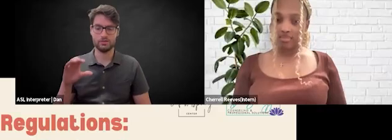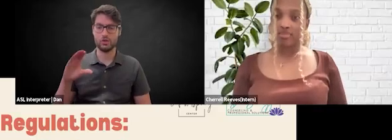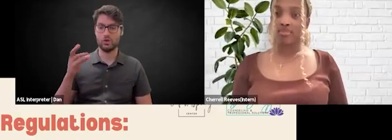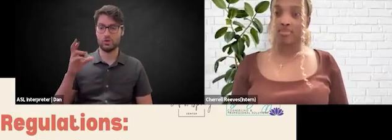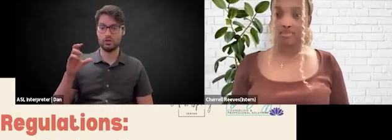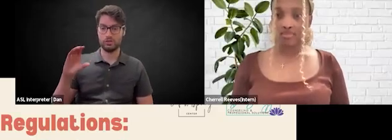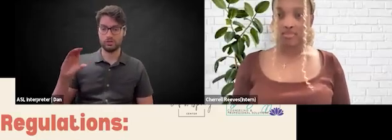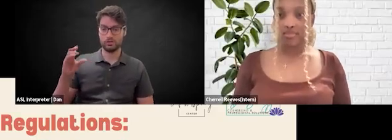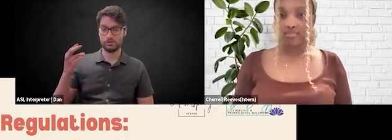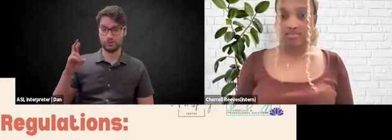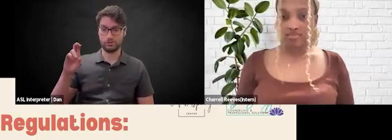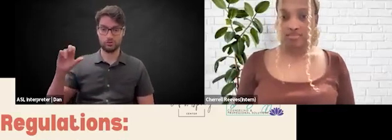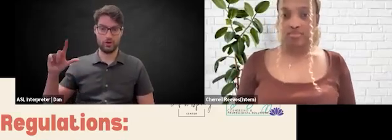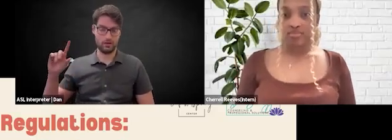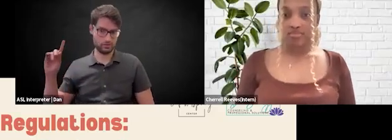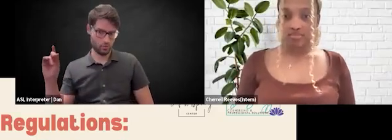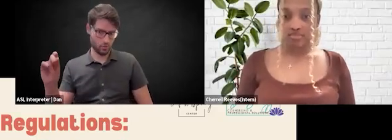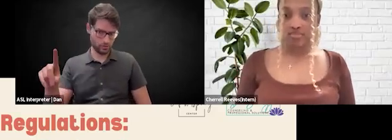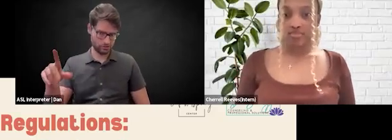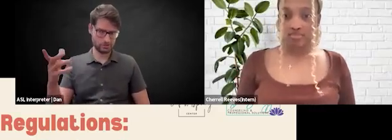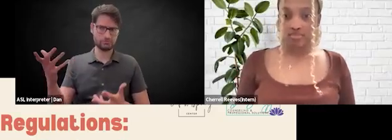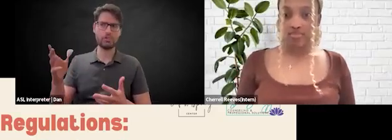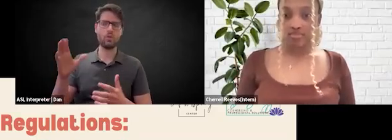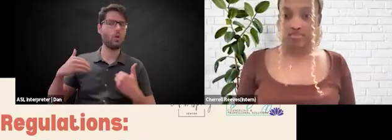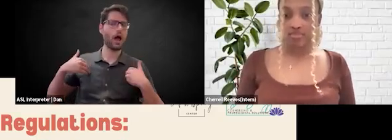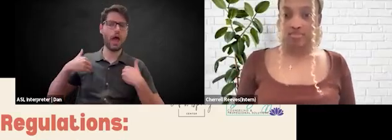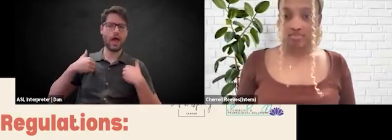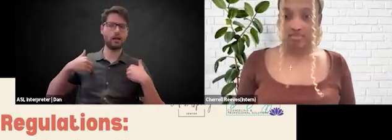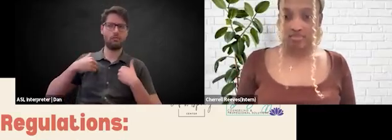what animal comes to mind for you that would fit in the blue zone?